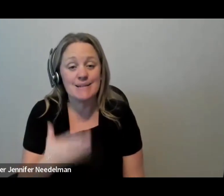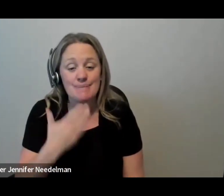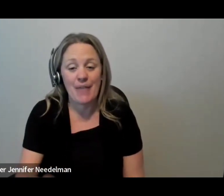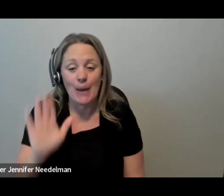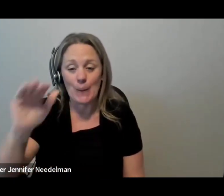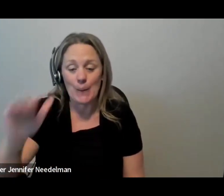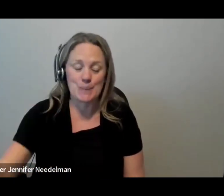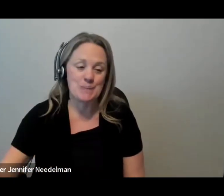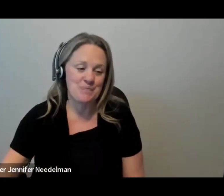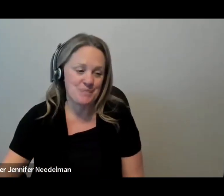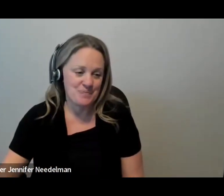Awesome. Thank you all. Thank you.